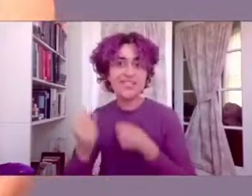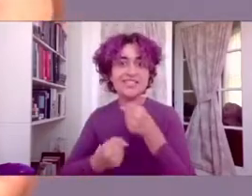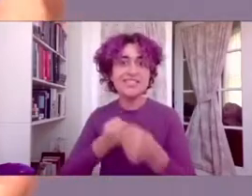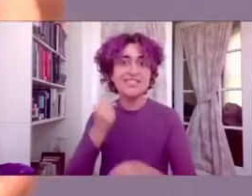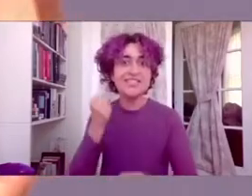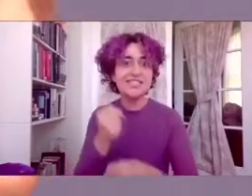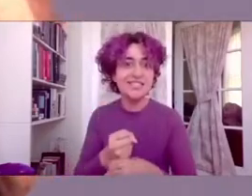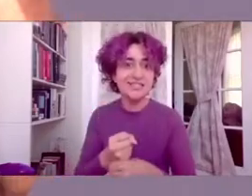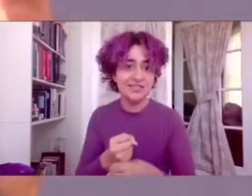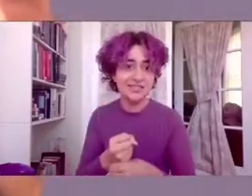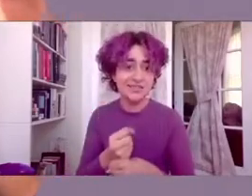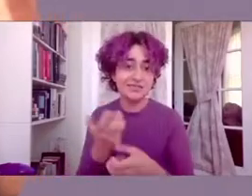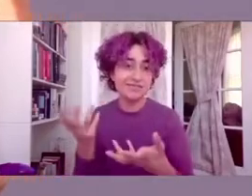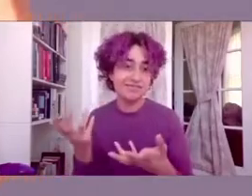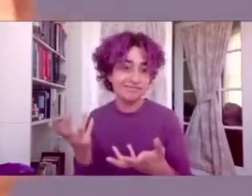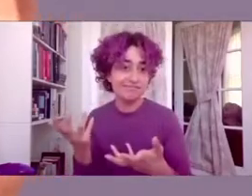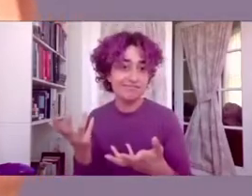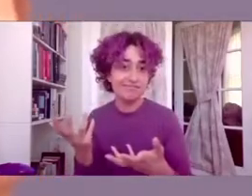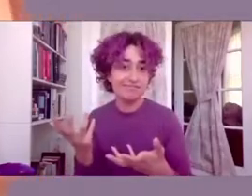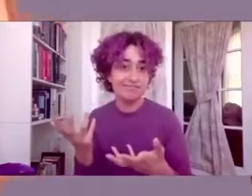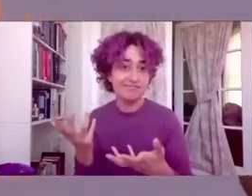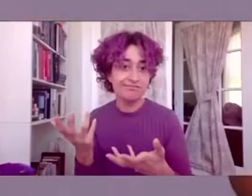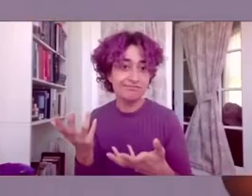and I'm telling you it has taken a tole.